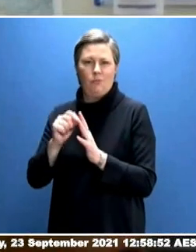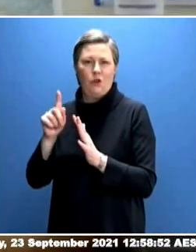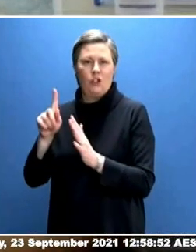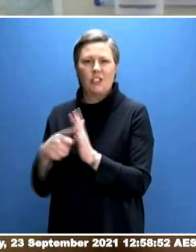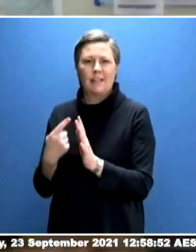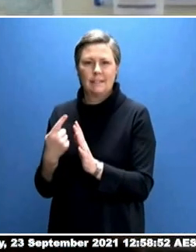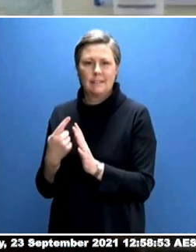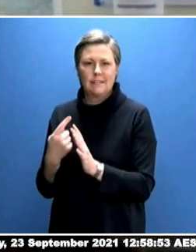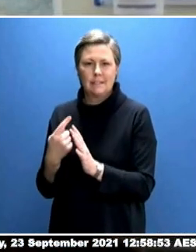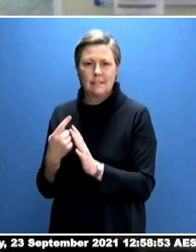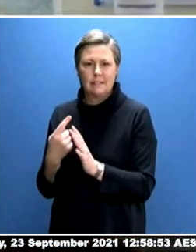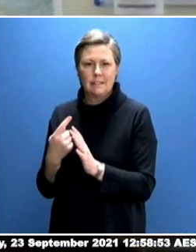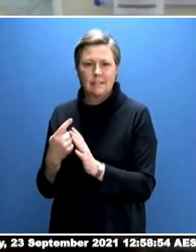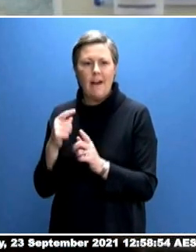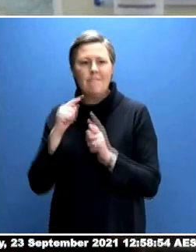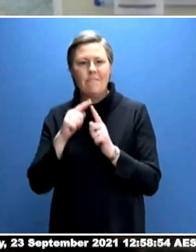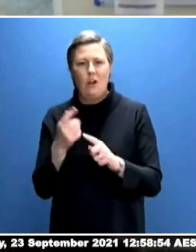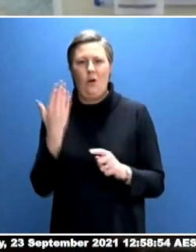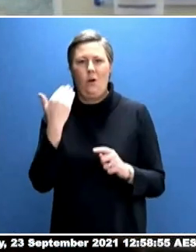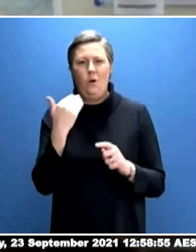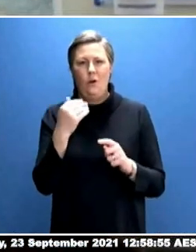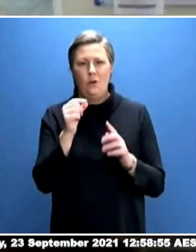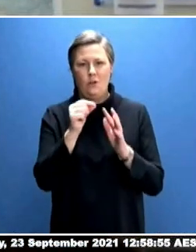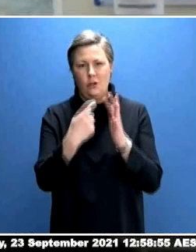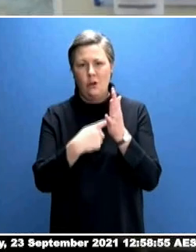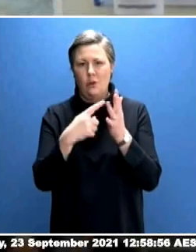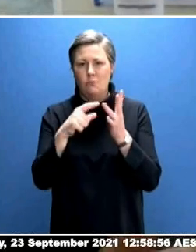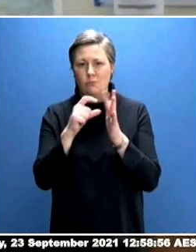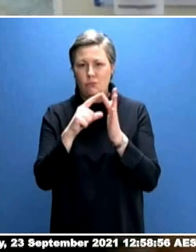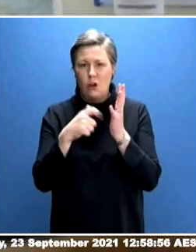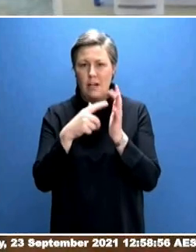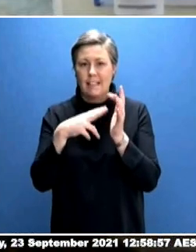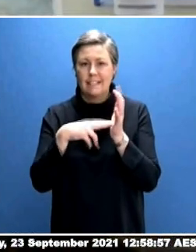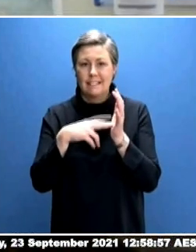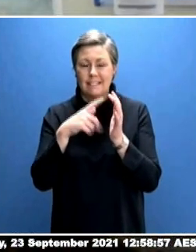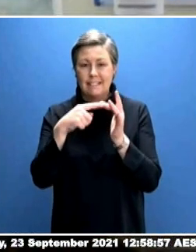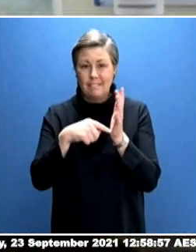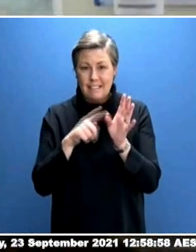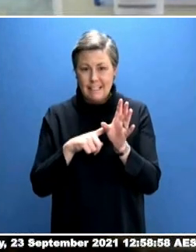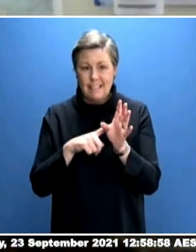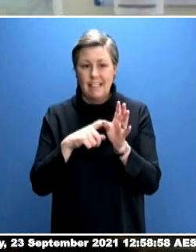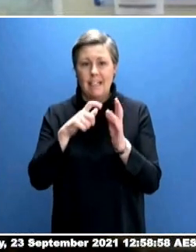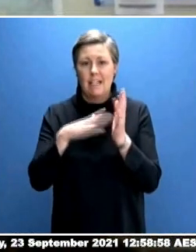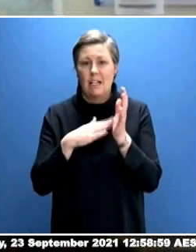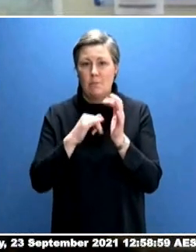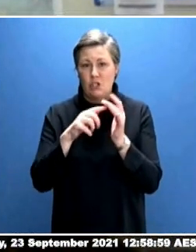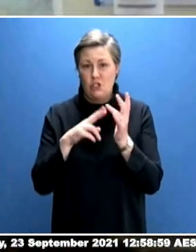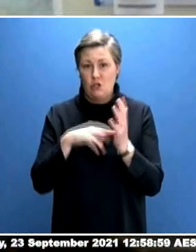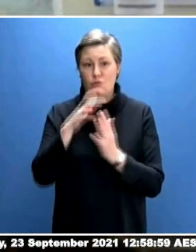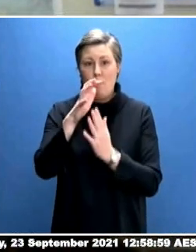recent Productivity Commission report. That, quite quickly, is absorbing a full-time position.